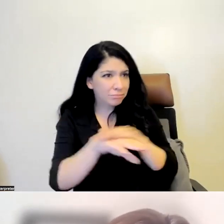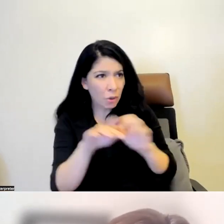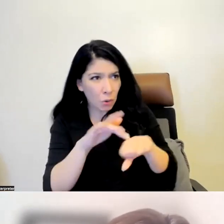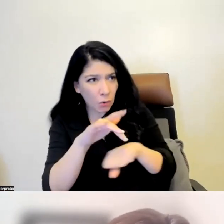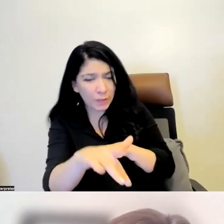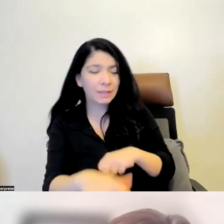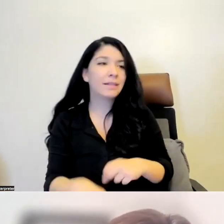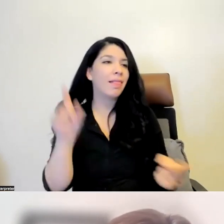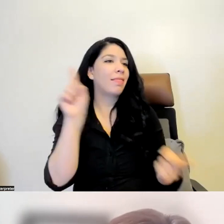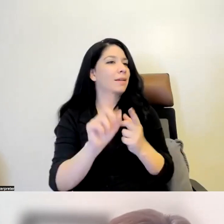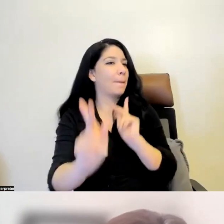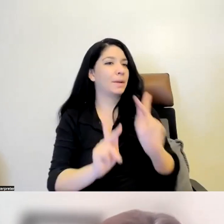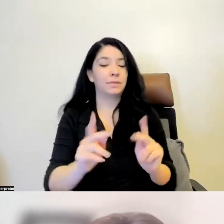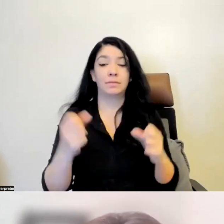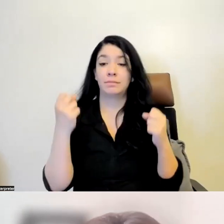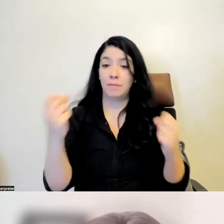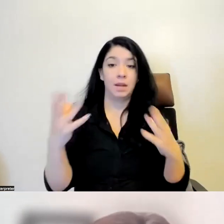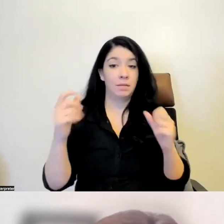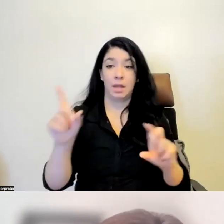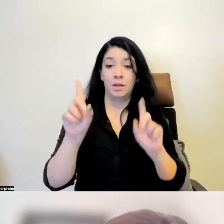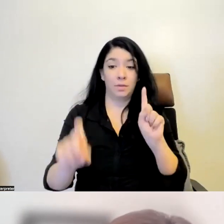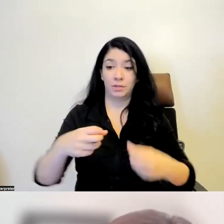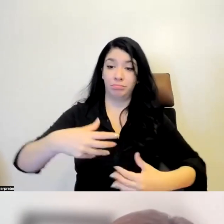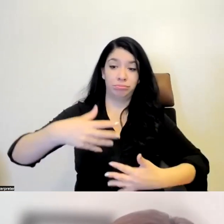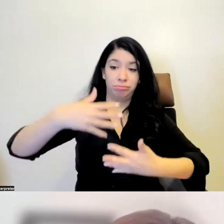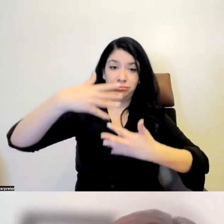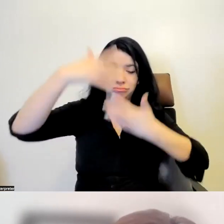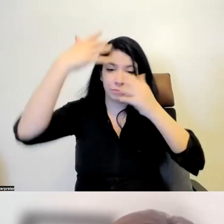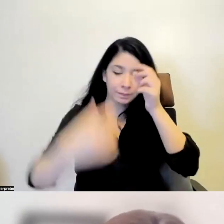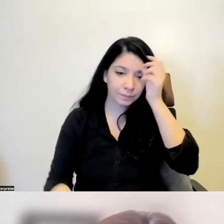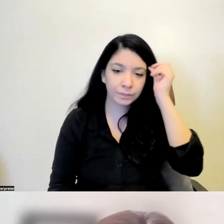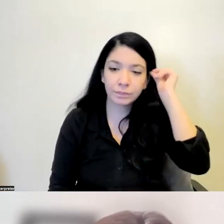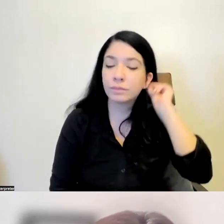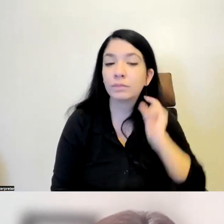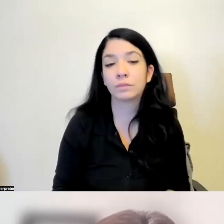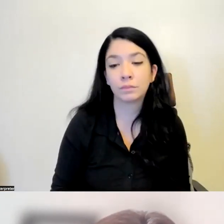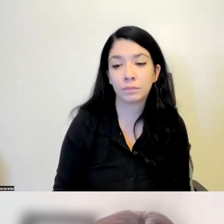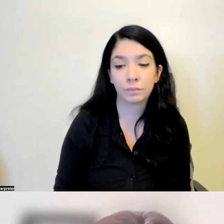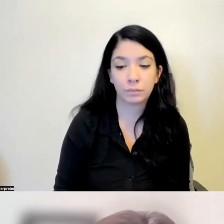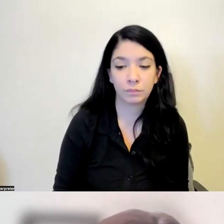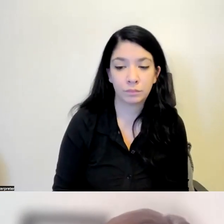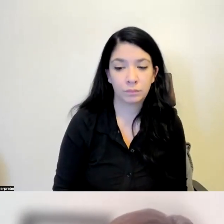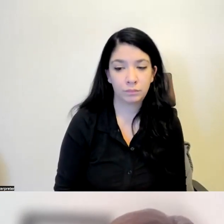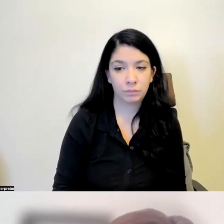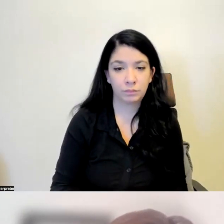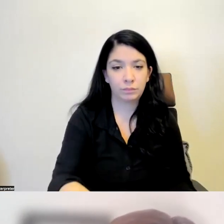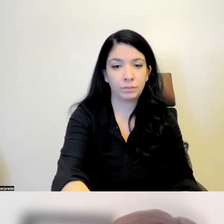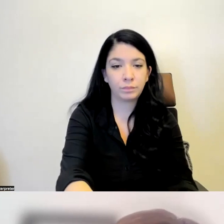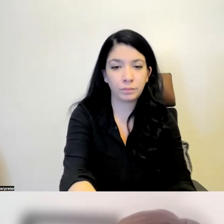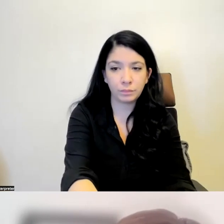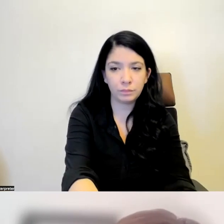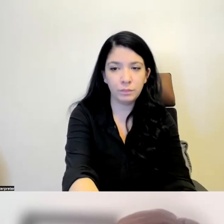There is so many amazing questions rolling through. I had one question submitted